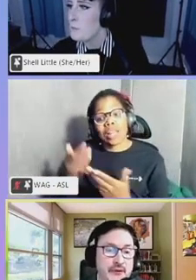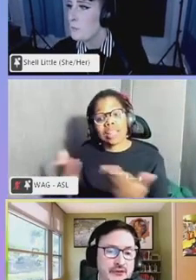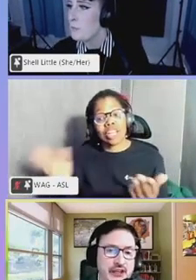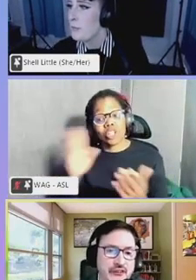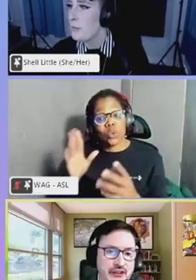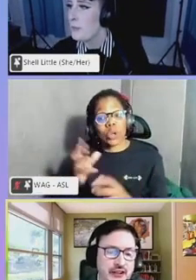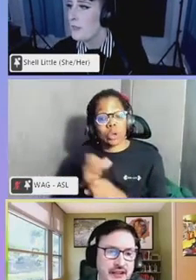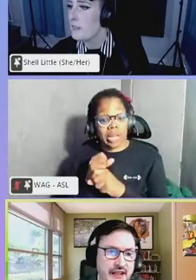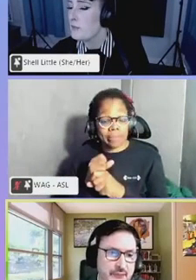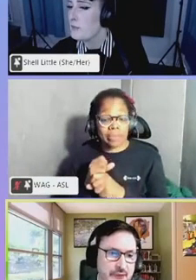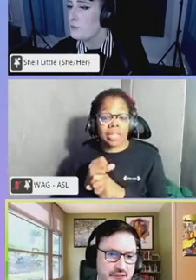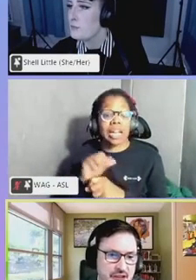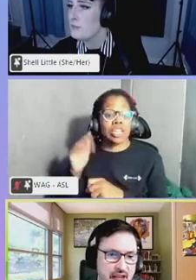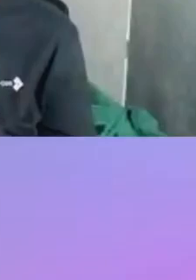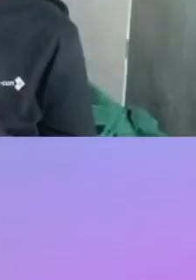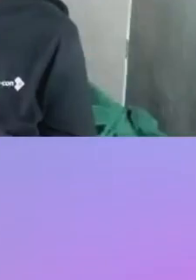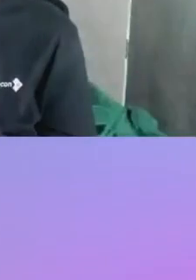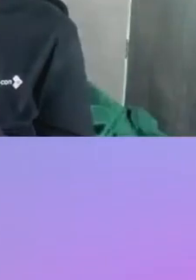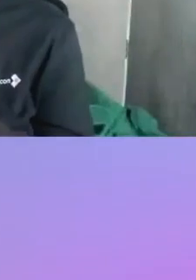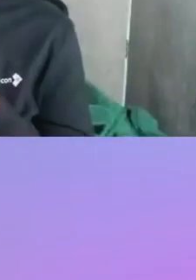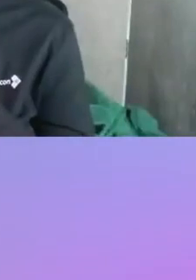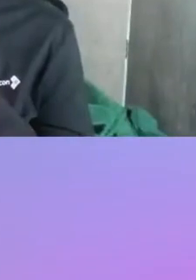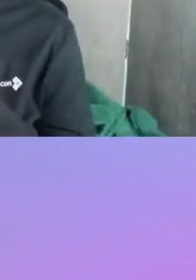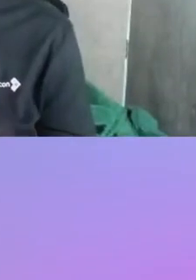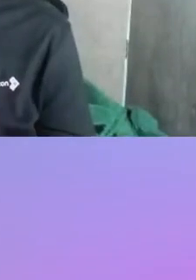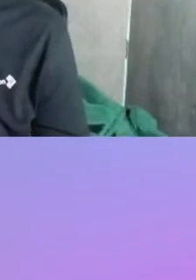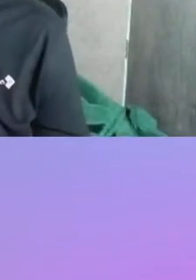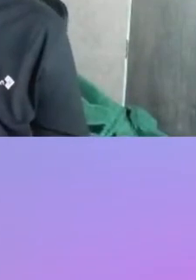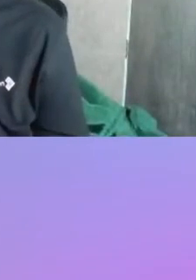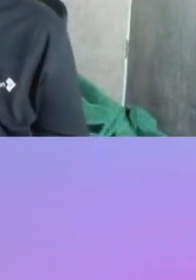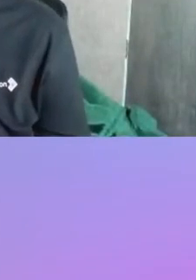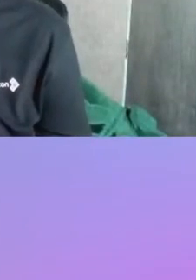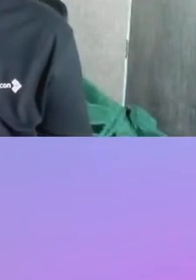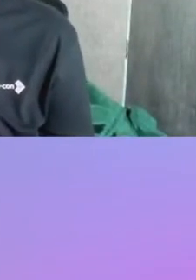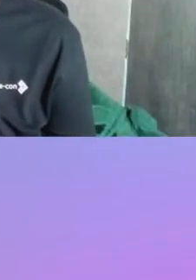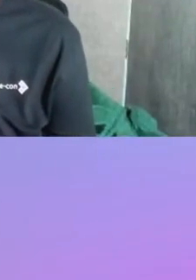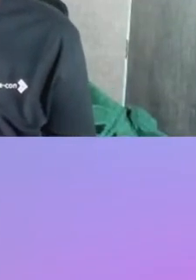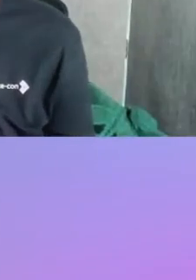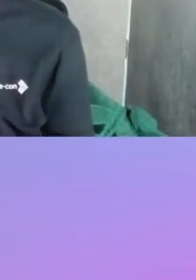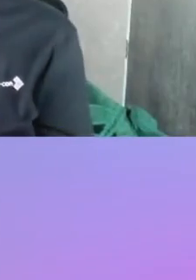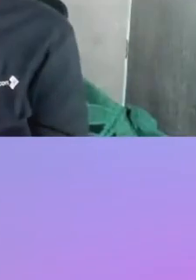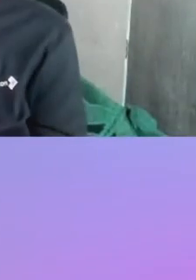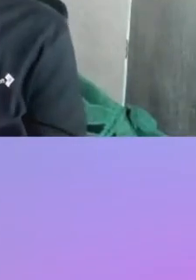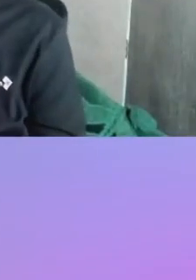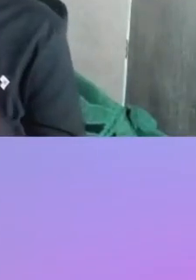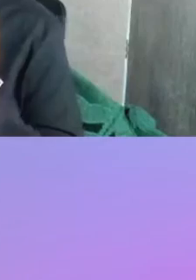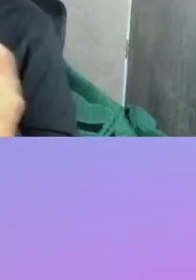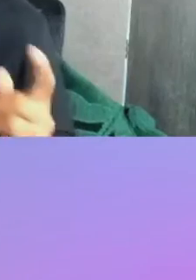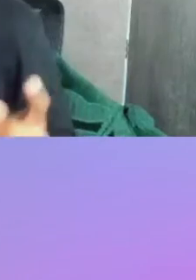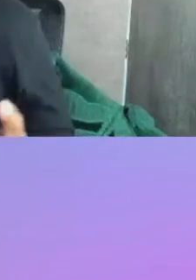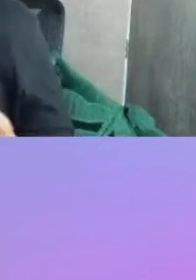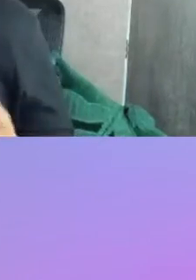Emily Mikulski and Amelia. It focuses on the feminine perspective. I highly recommend everyone of every